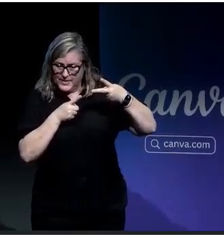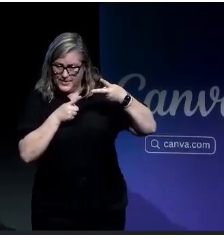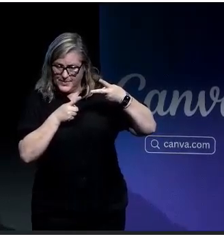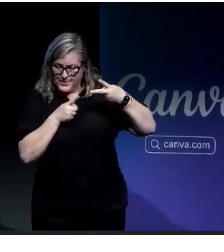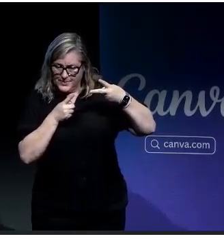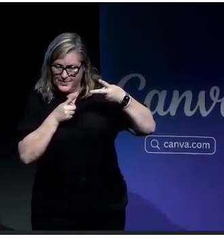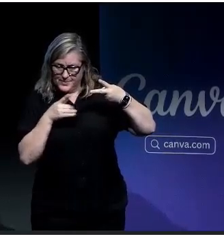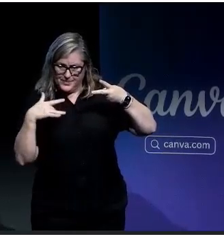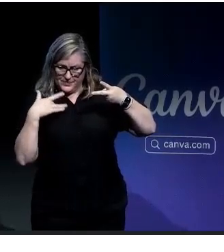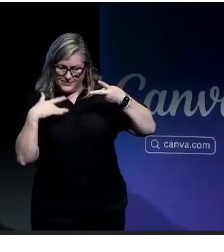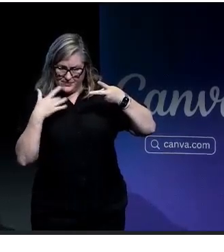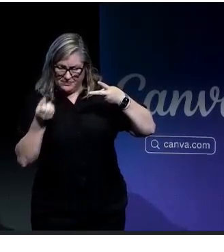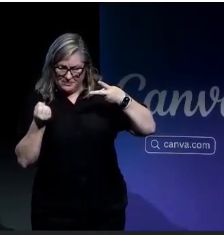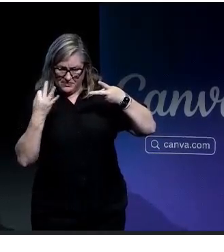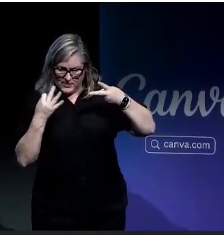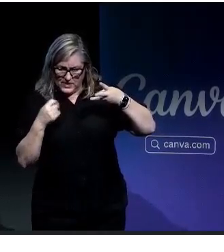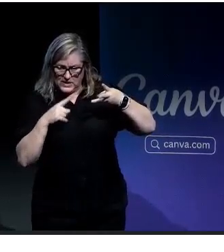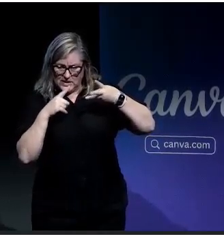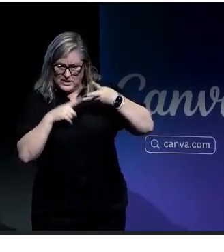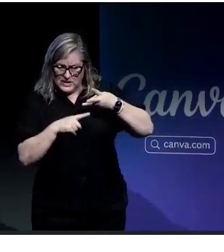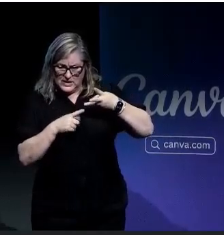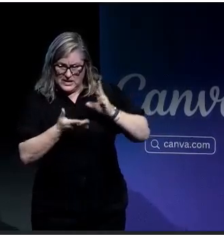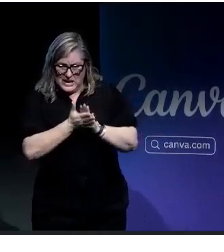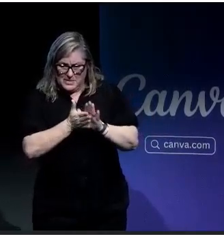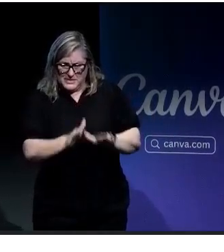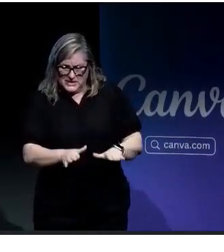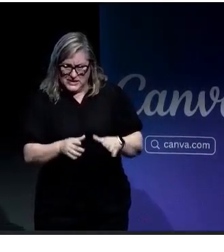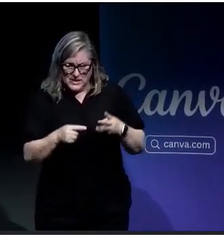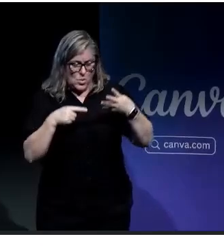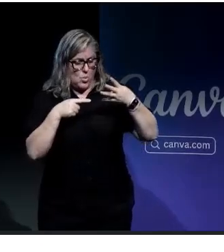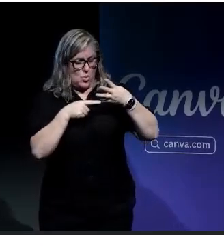or references elements that are empty, or the element has no title attribute. Thank you.